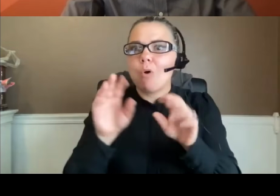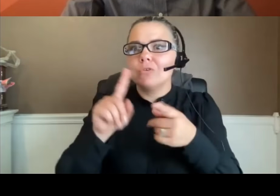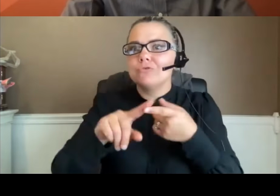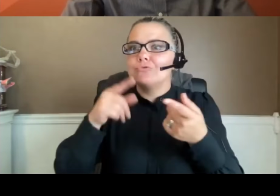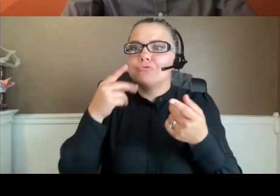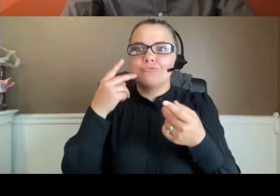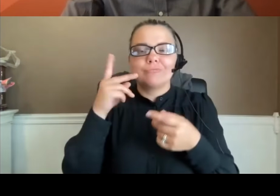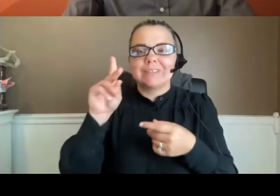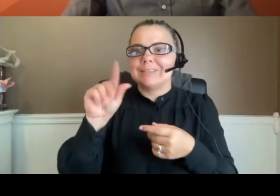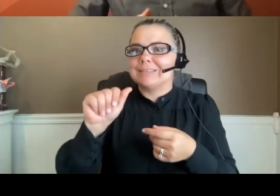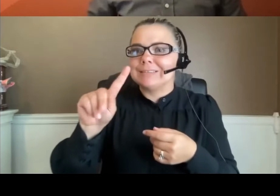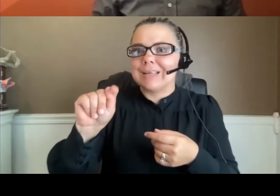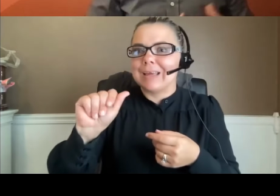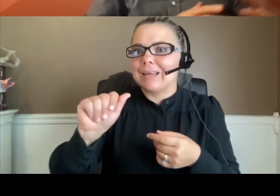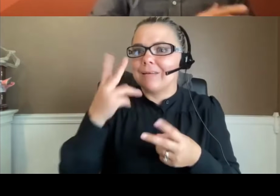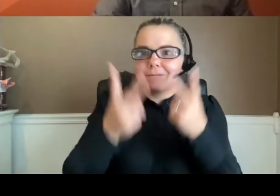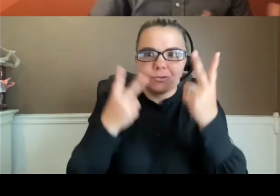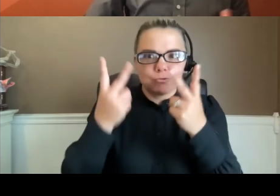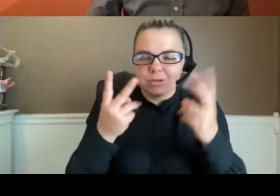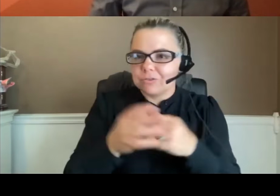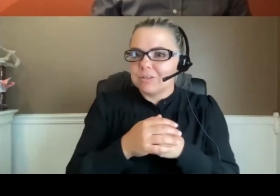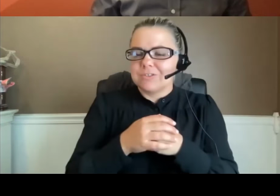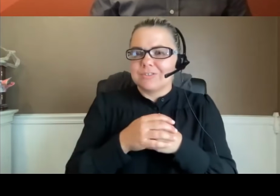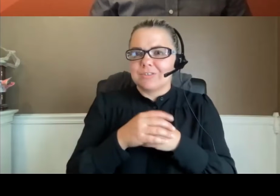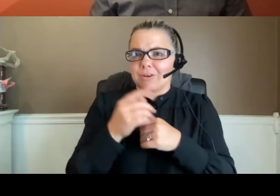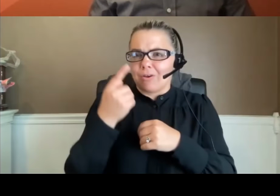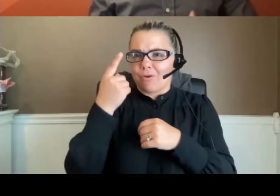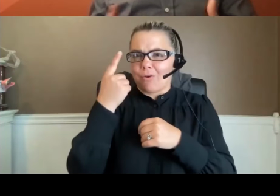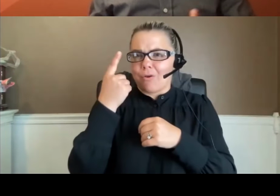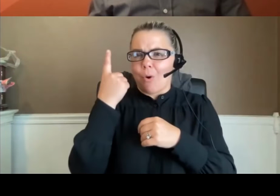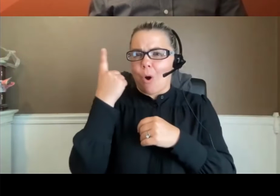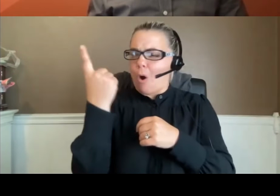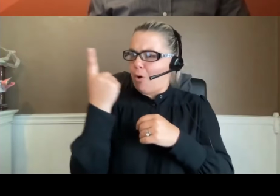to data visualization. It's not only those who need the accessibility who lose out when